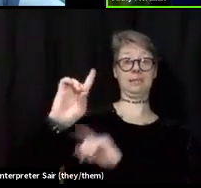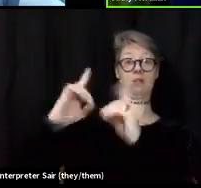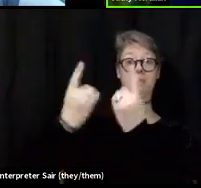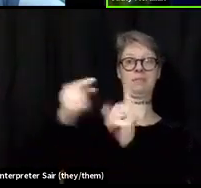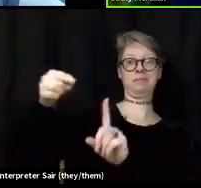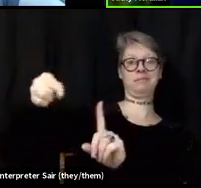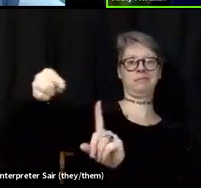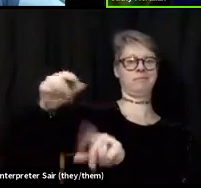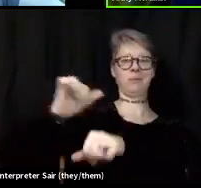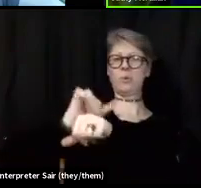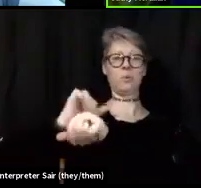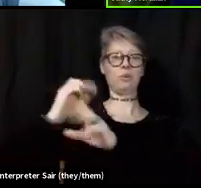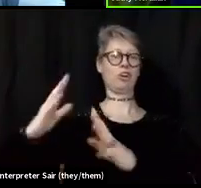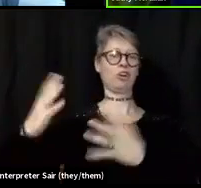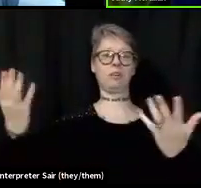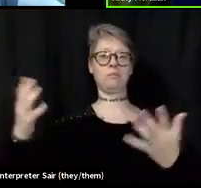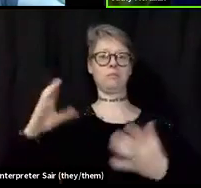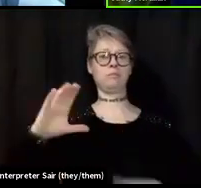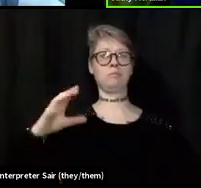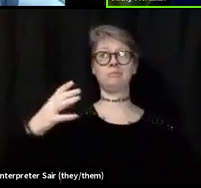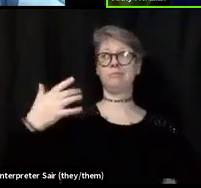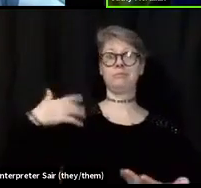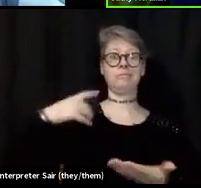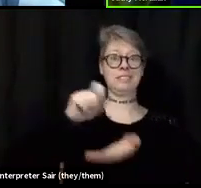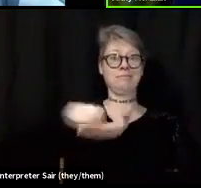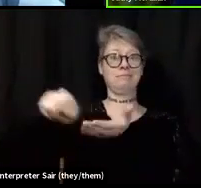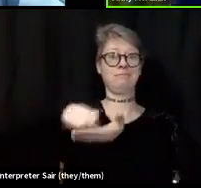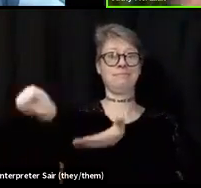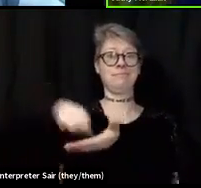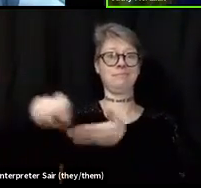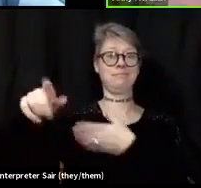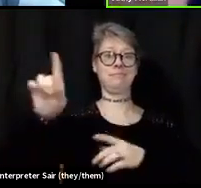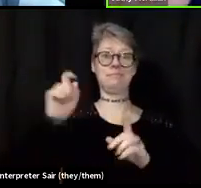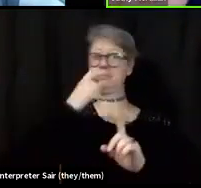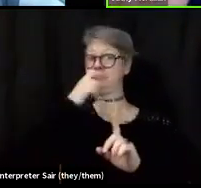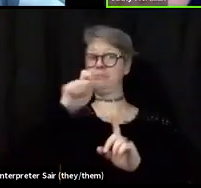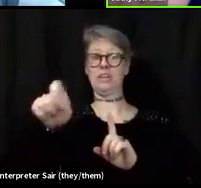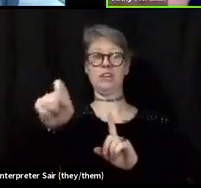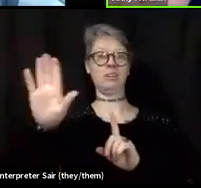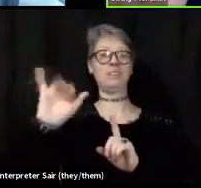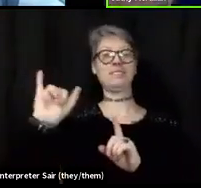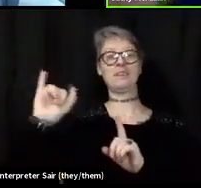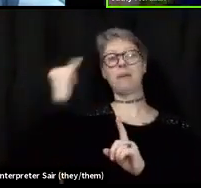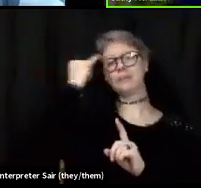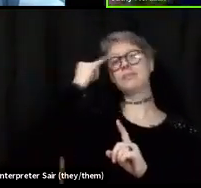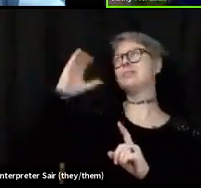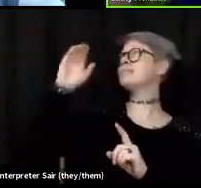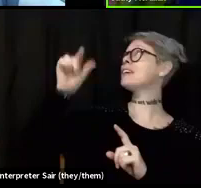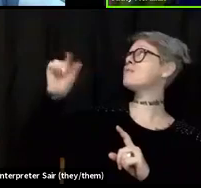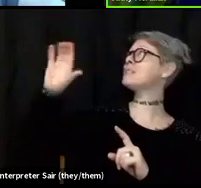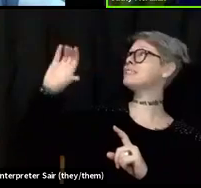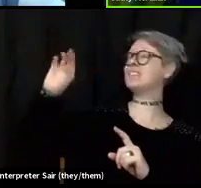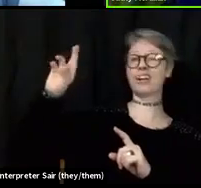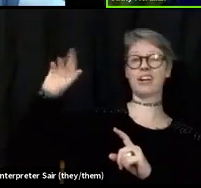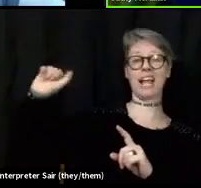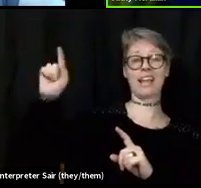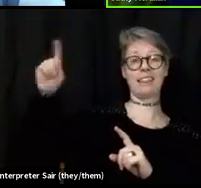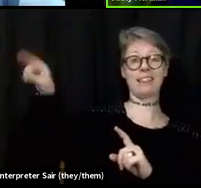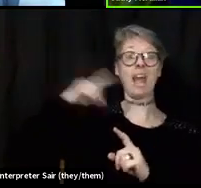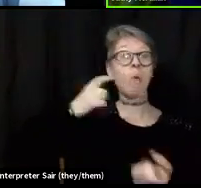disability department is just a quirk. Just like the cRA, you know they're they're just reading for the way.